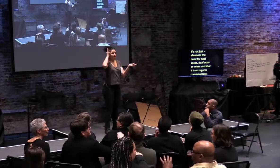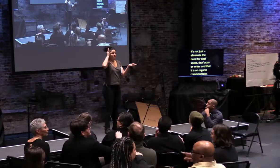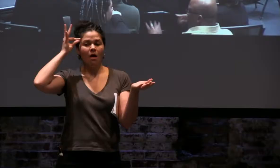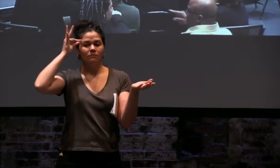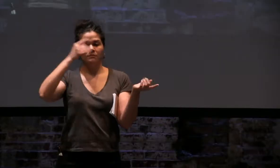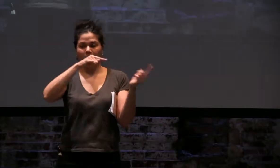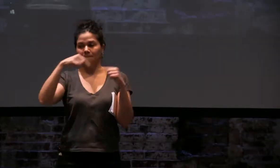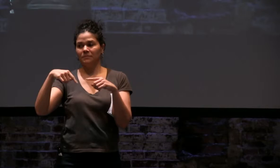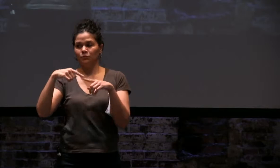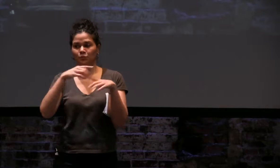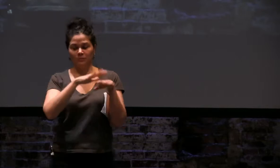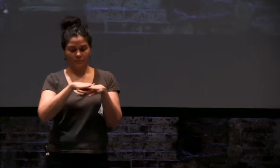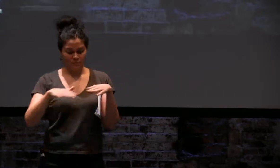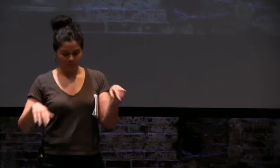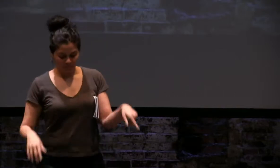Fred will be speaking for that group.